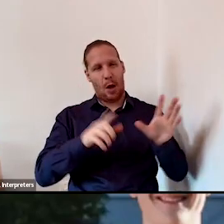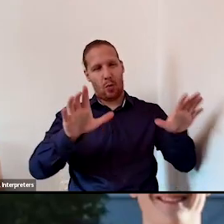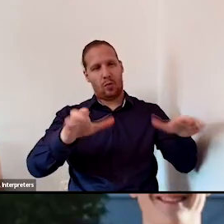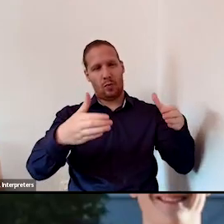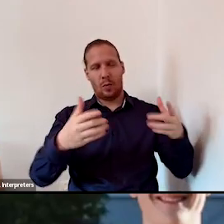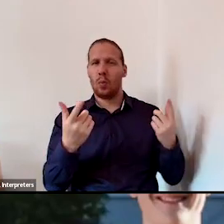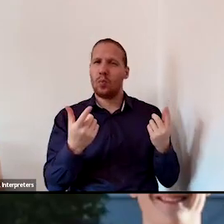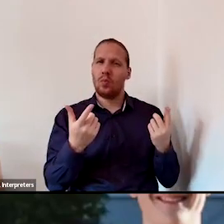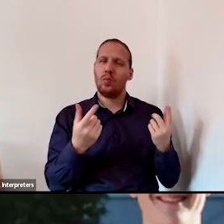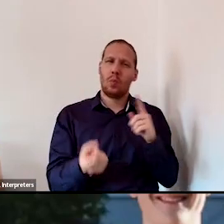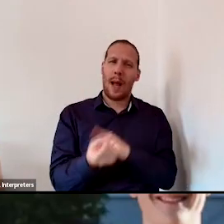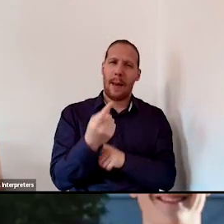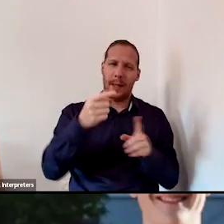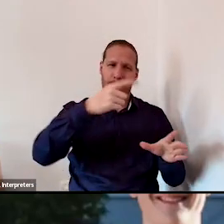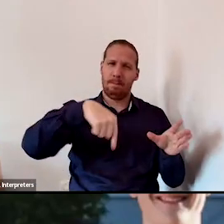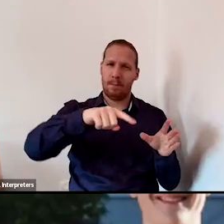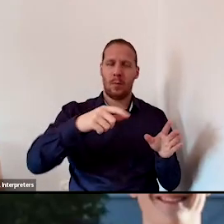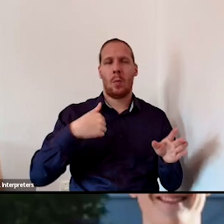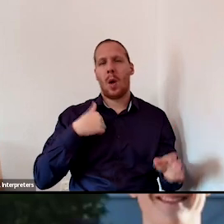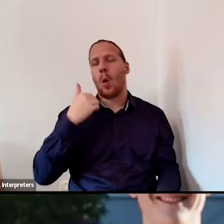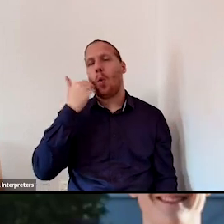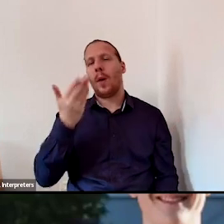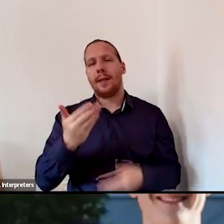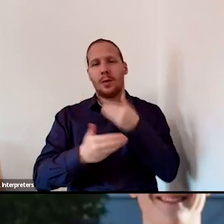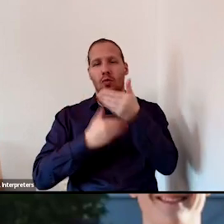as a time of transition, but it's also a time of foundation.